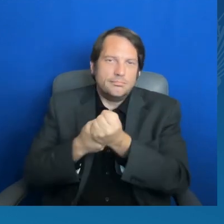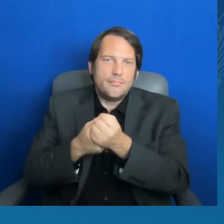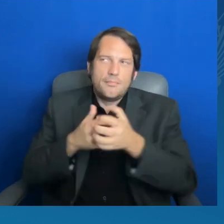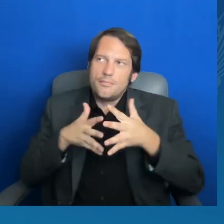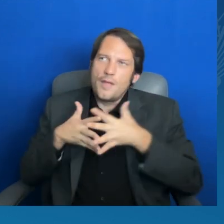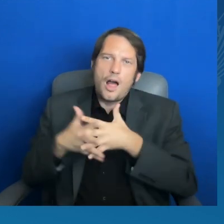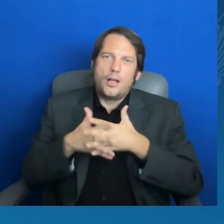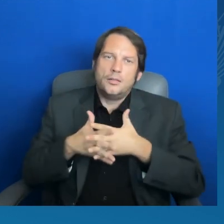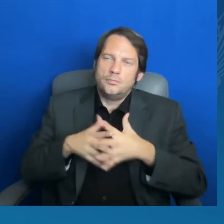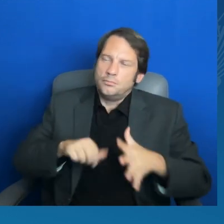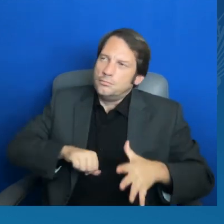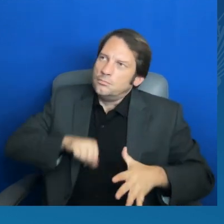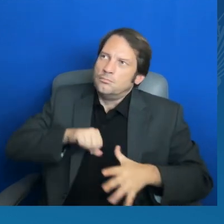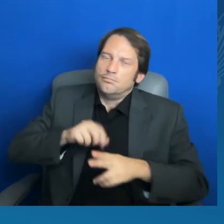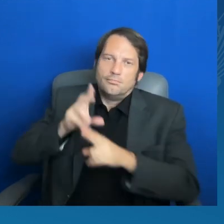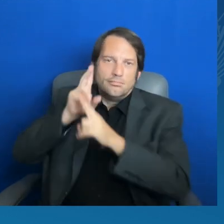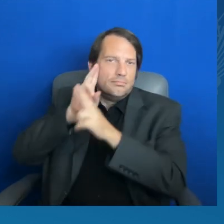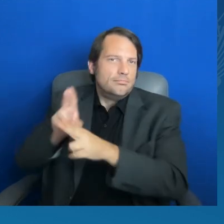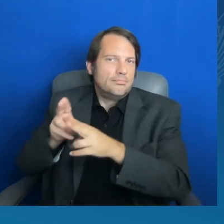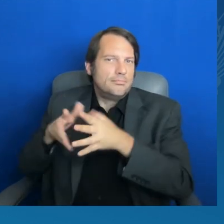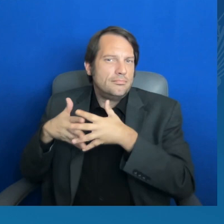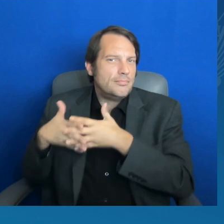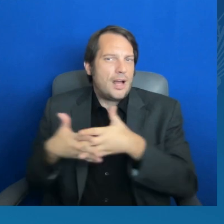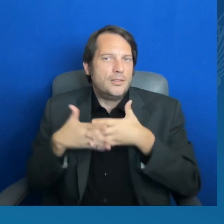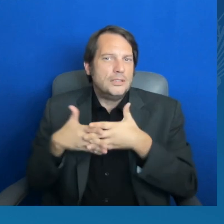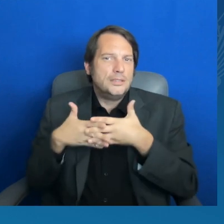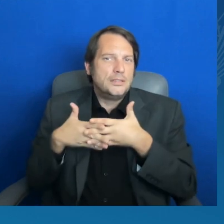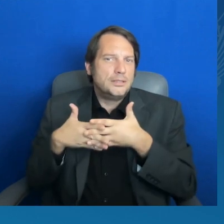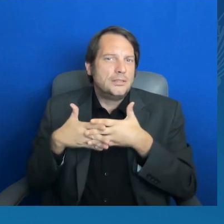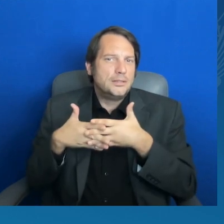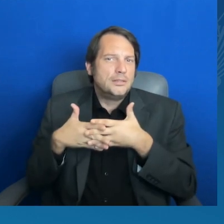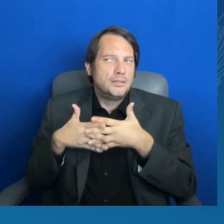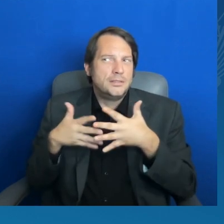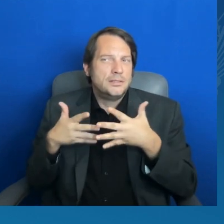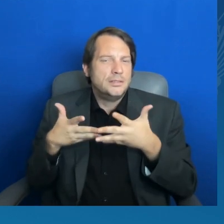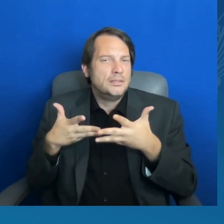to achieve her ideals and the promise of America.